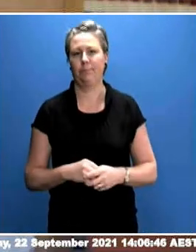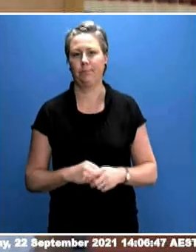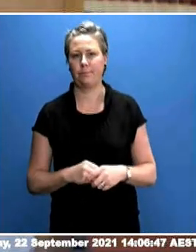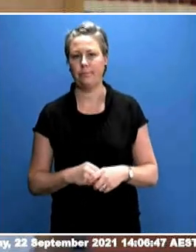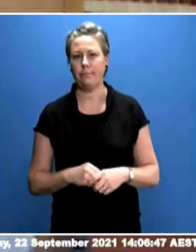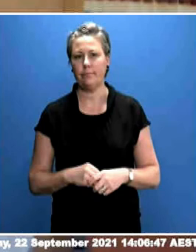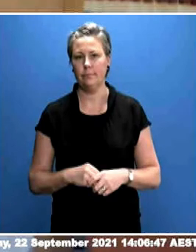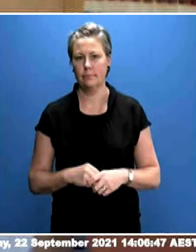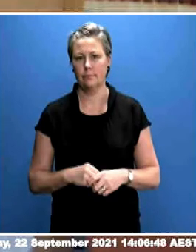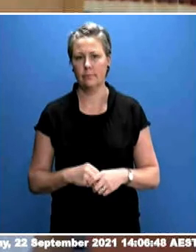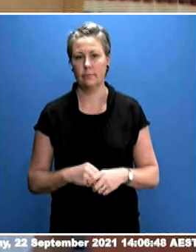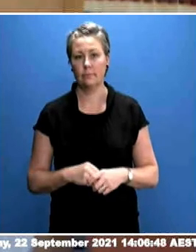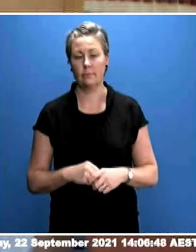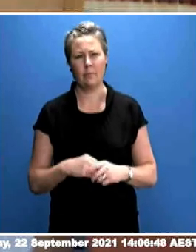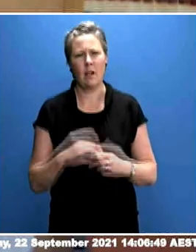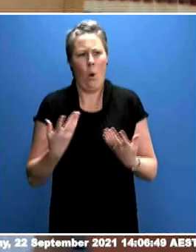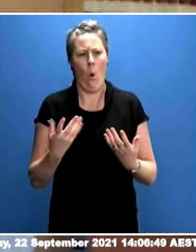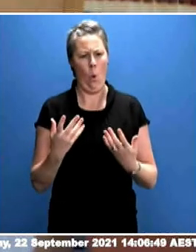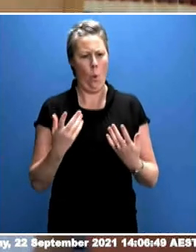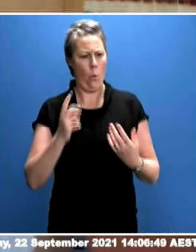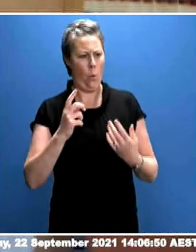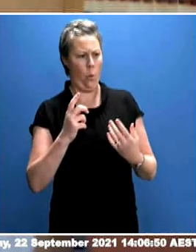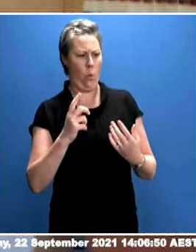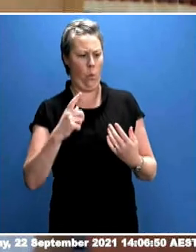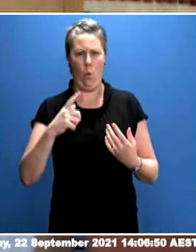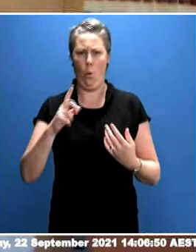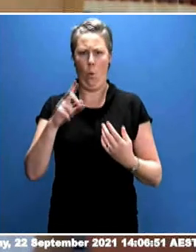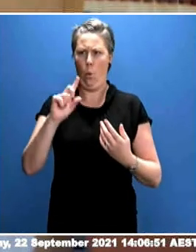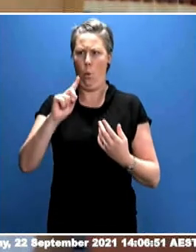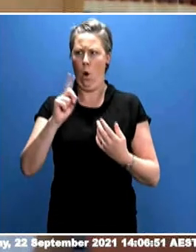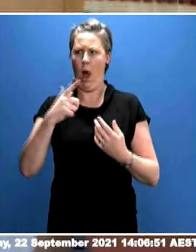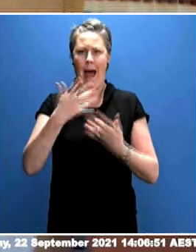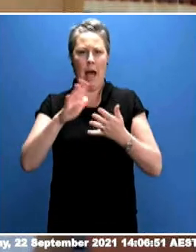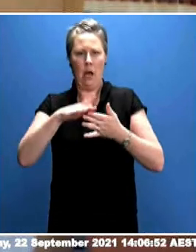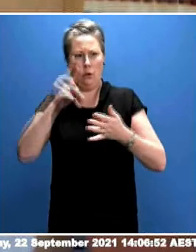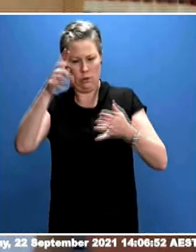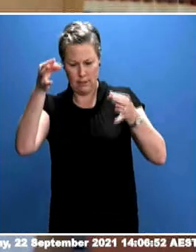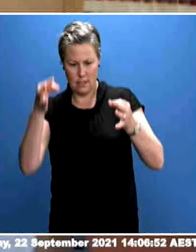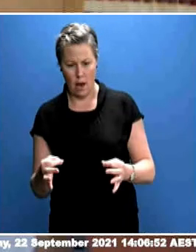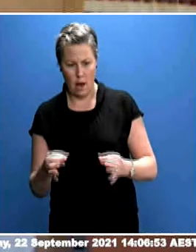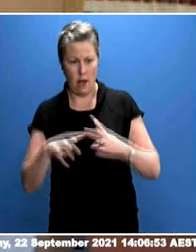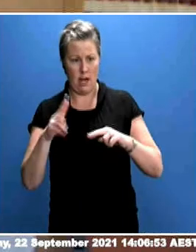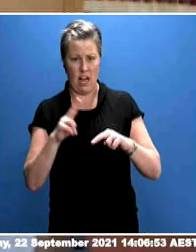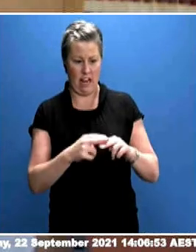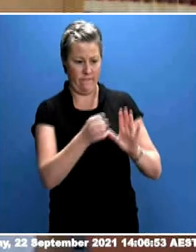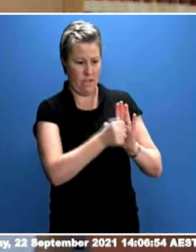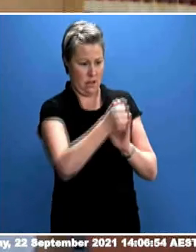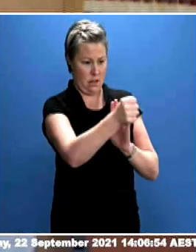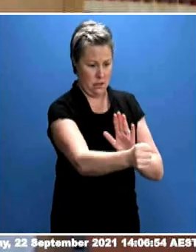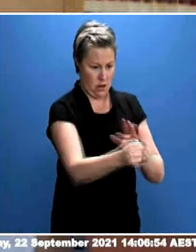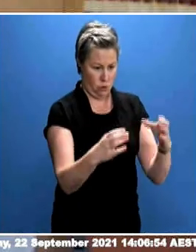What determines whether a child is sent to a residential Centre as